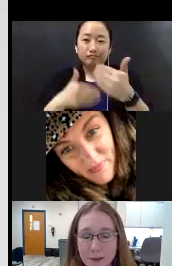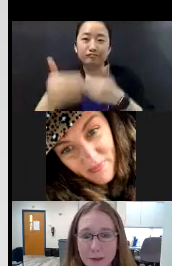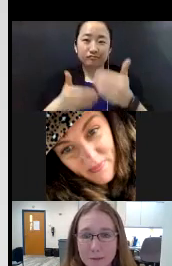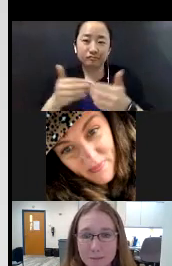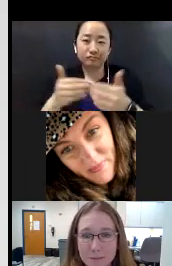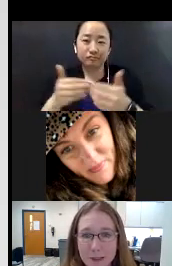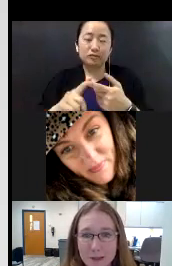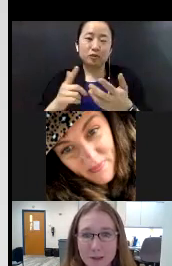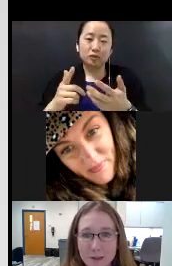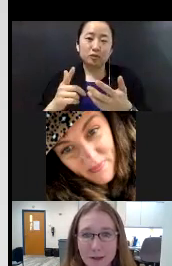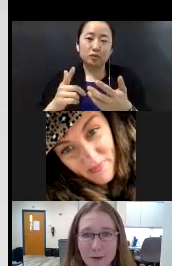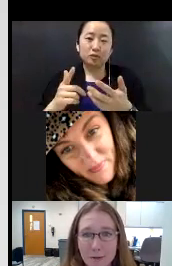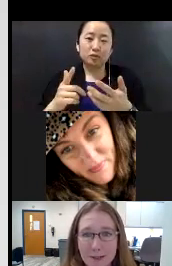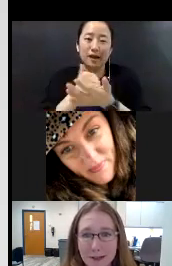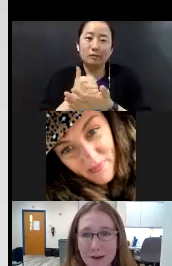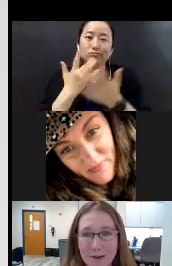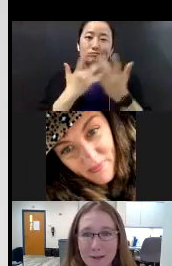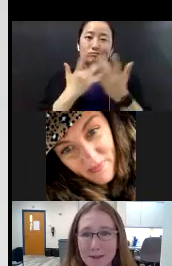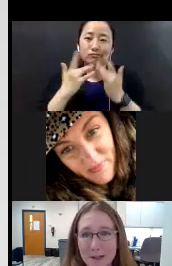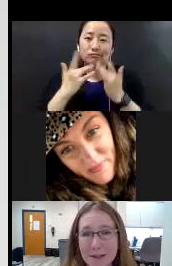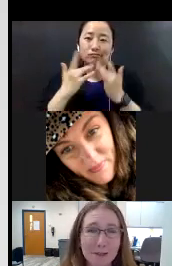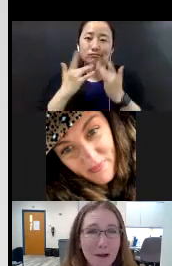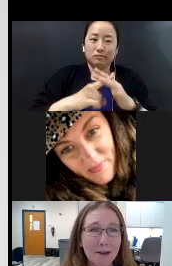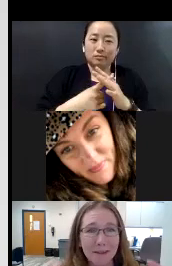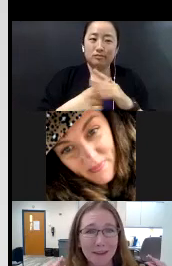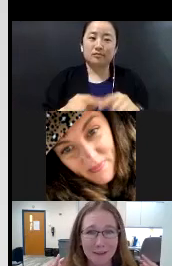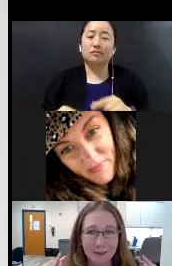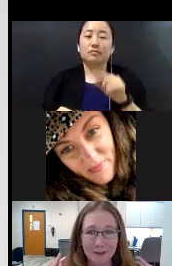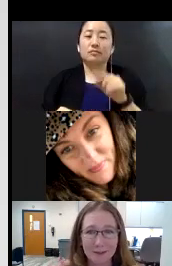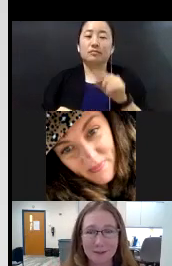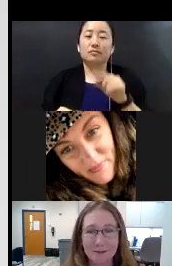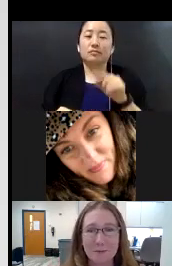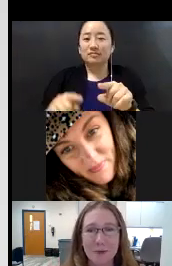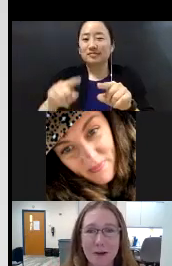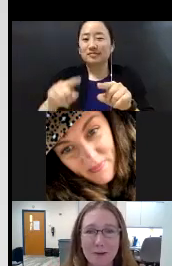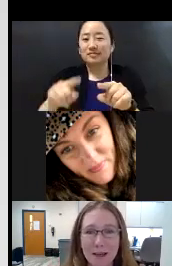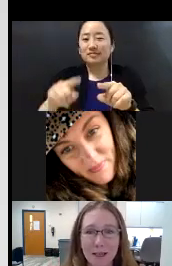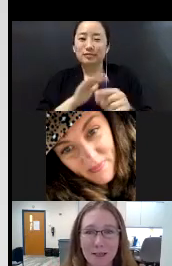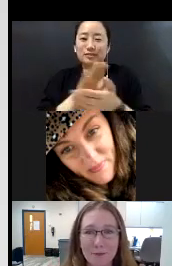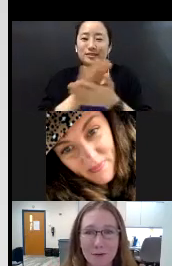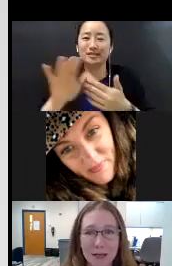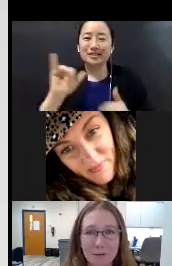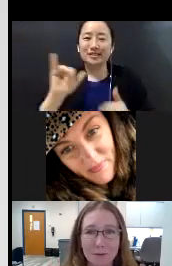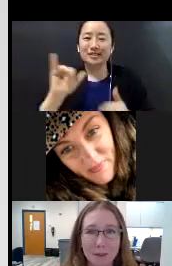IT'S A SALON THING. YOU PUT IT AROUND YOUR NECK AND GIVES YOU A WAY